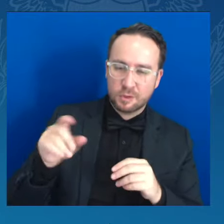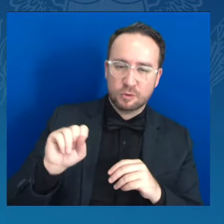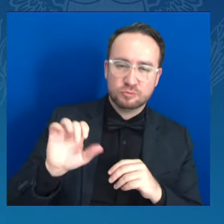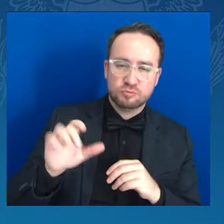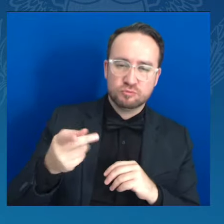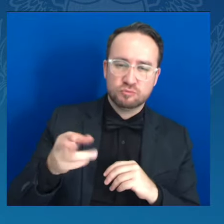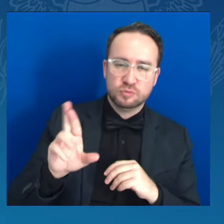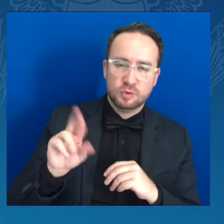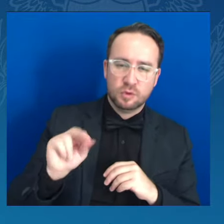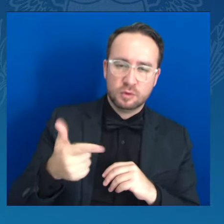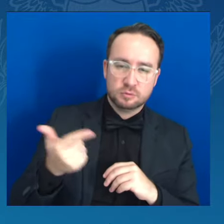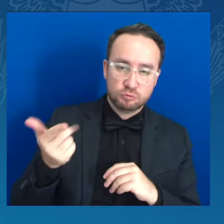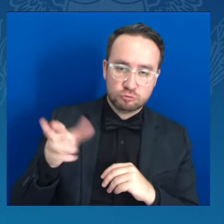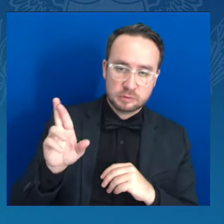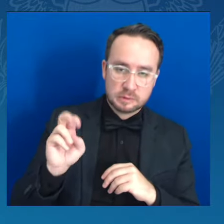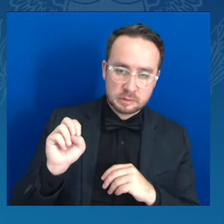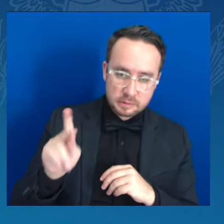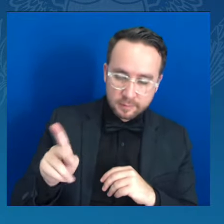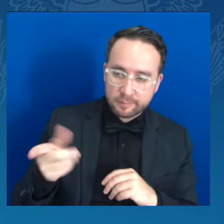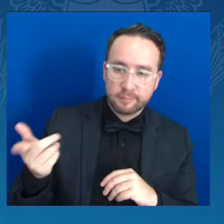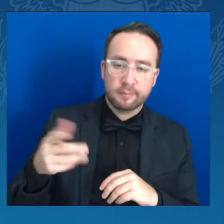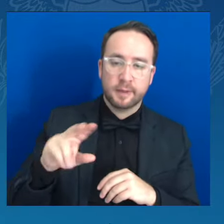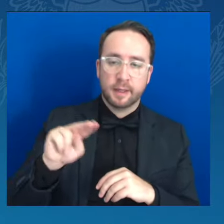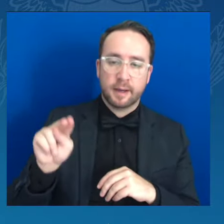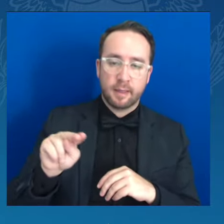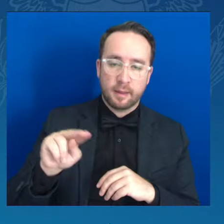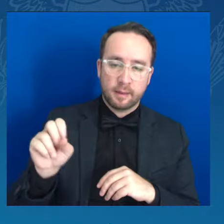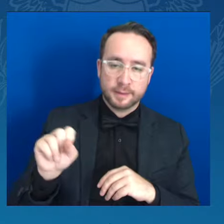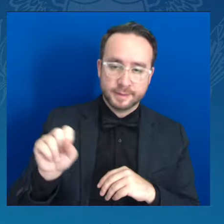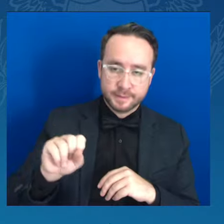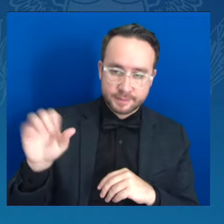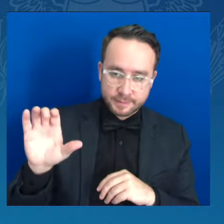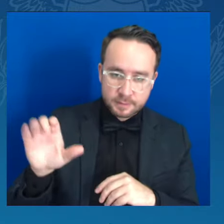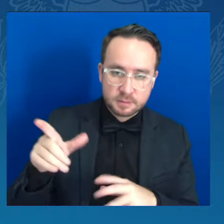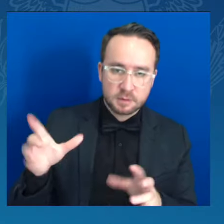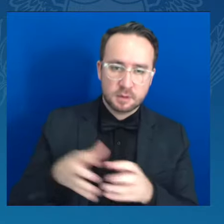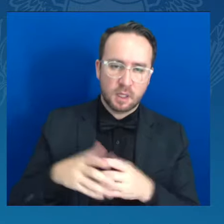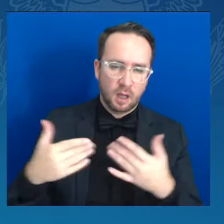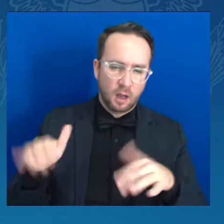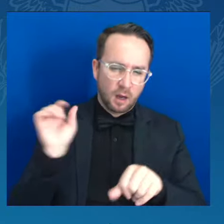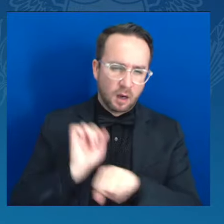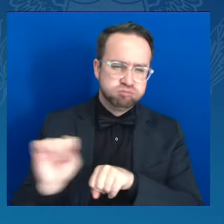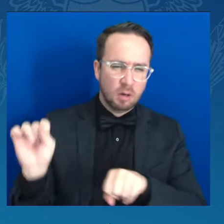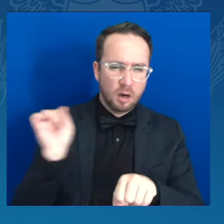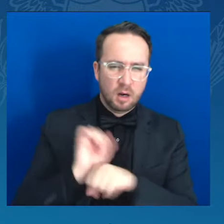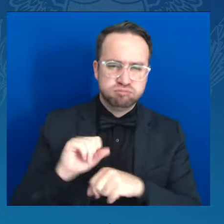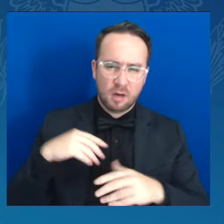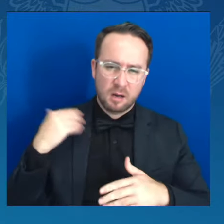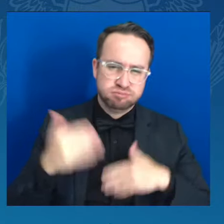Secretary Raimondo and I know that the space economy brings myriad benefits to all Americans,